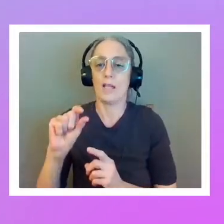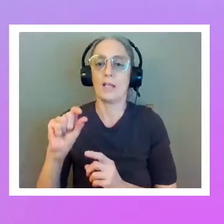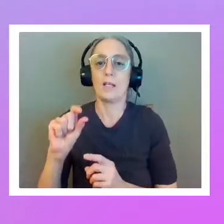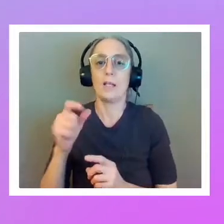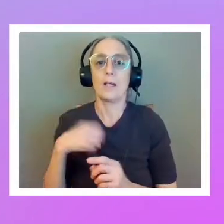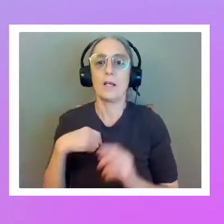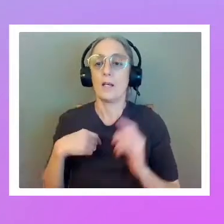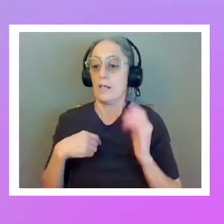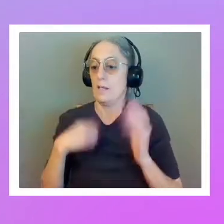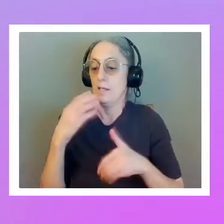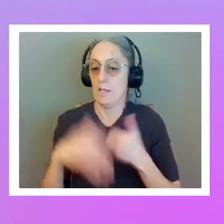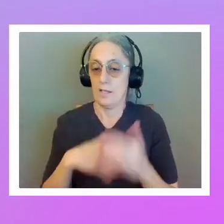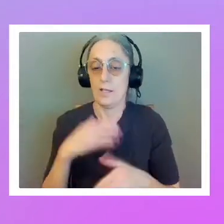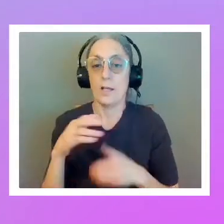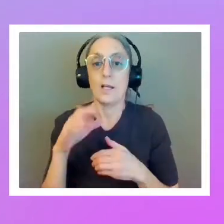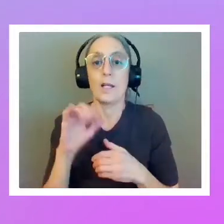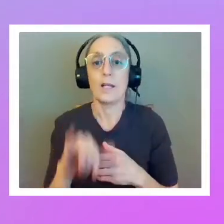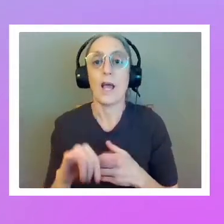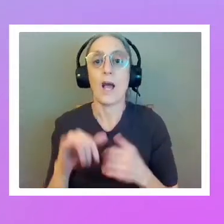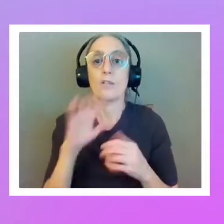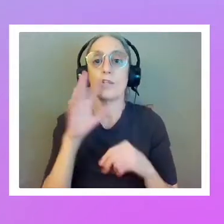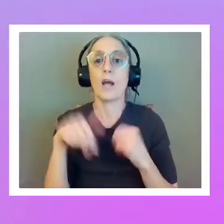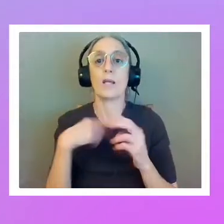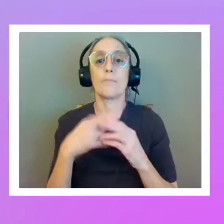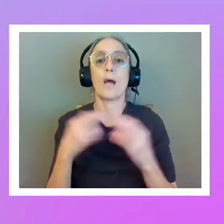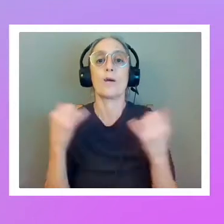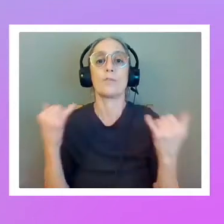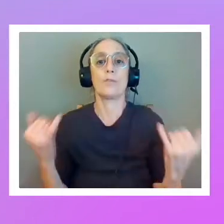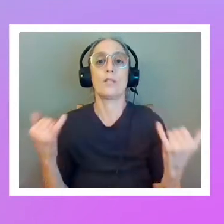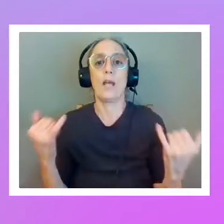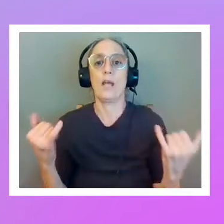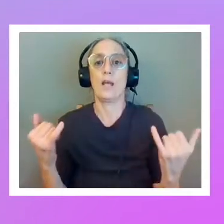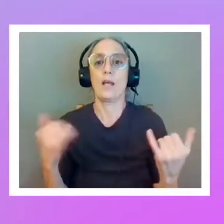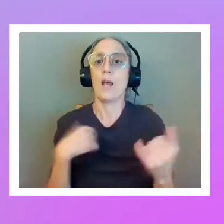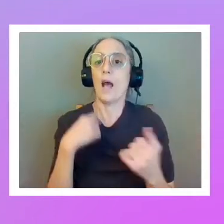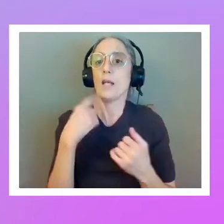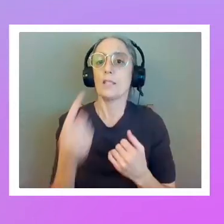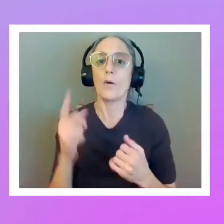I can tell you that now I only type with just my fingers.